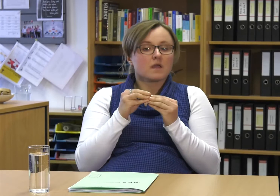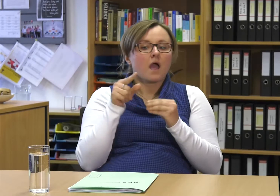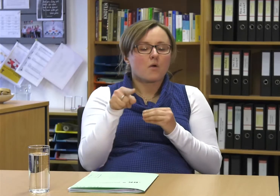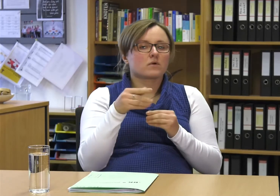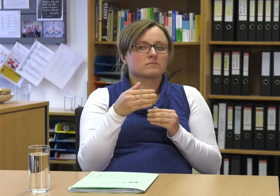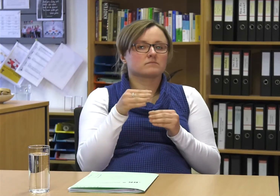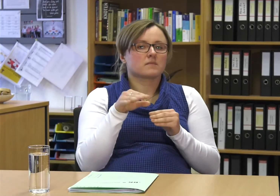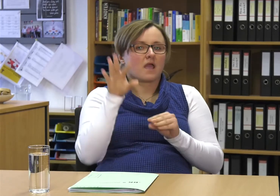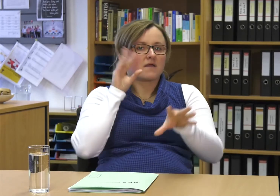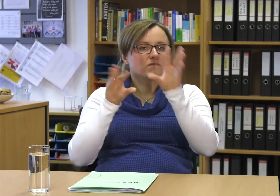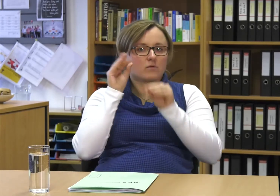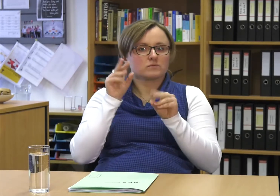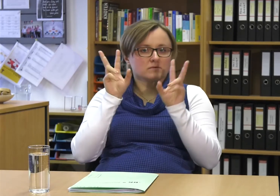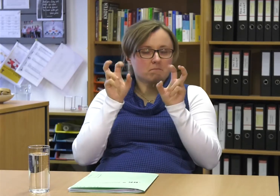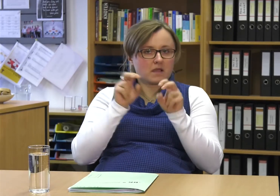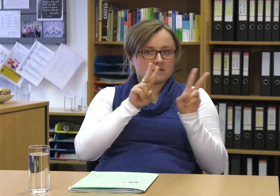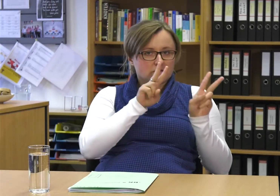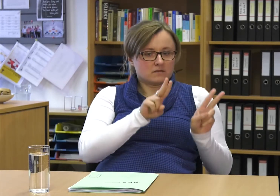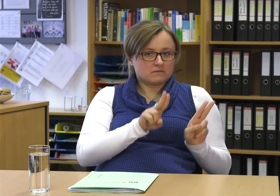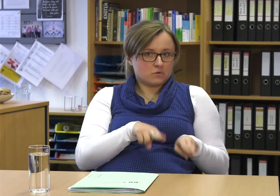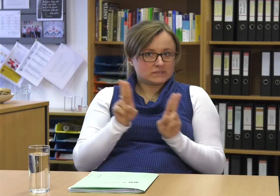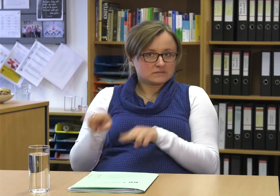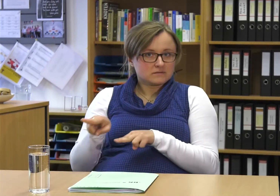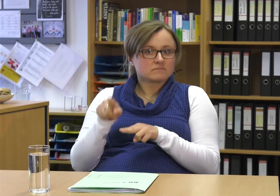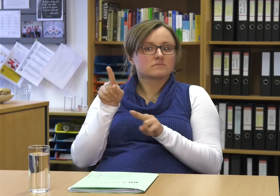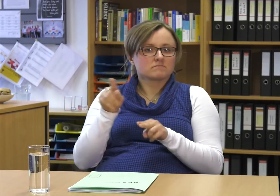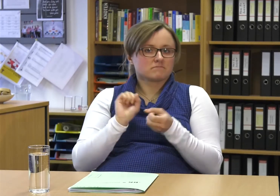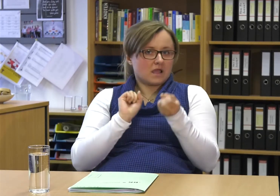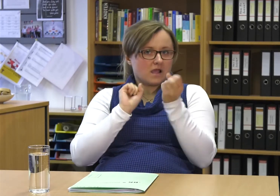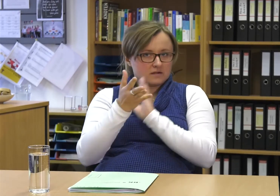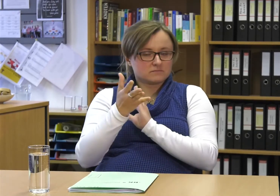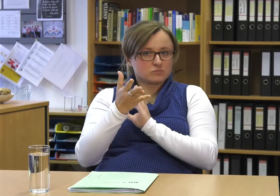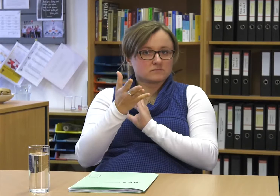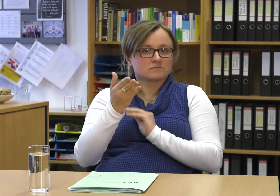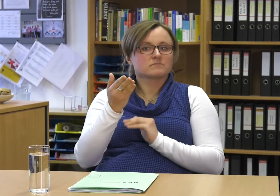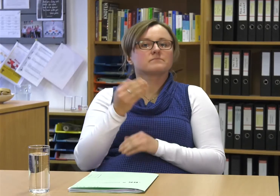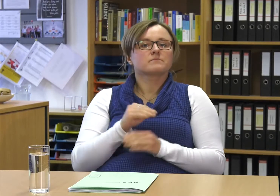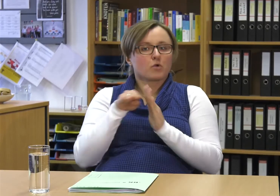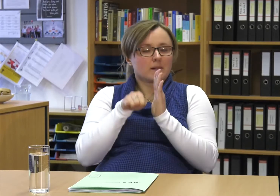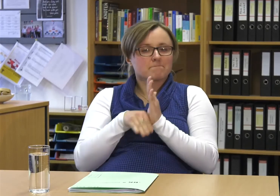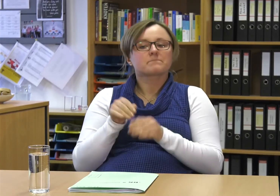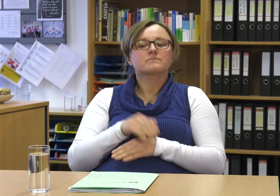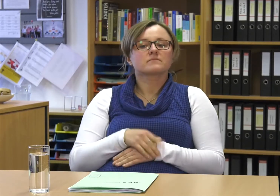He also knew, that I had gained experience in the field of forensics during the Erasmus program.